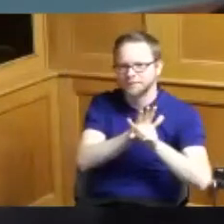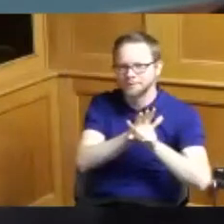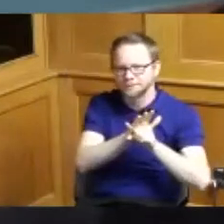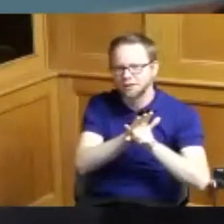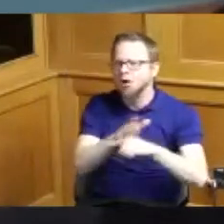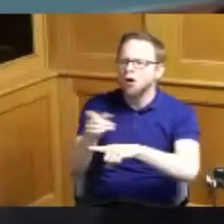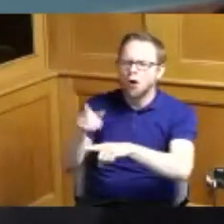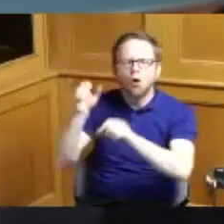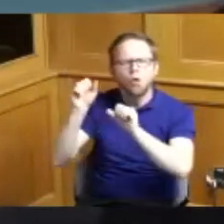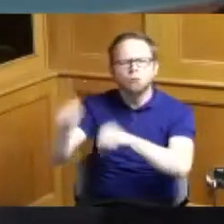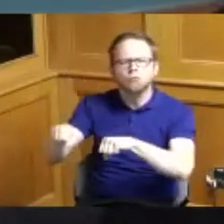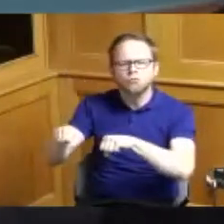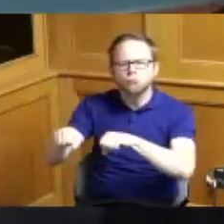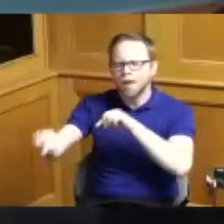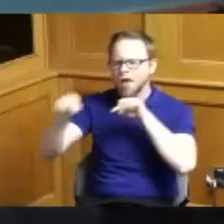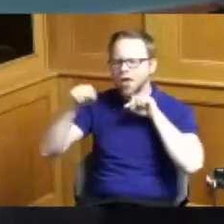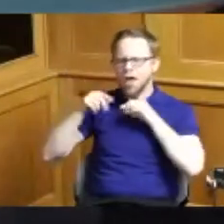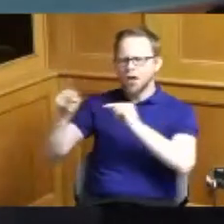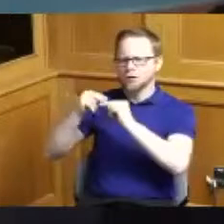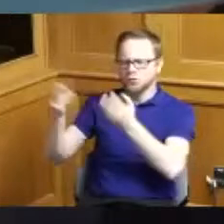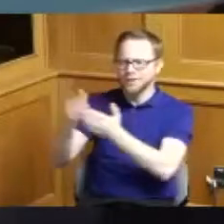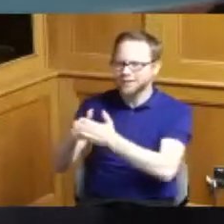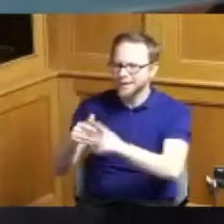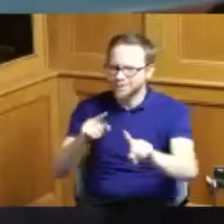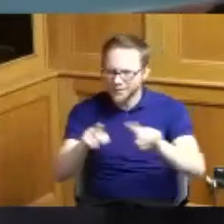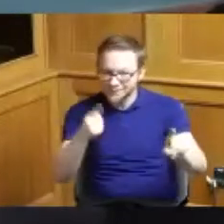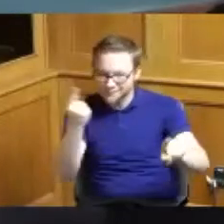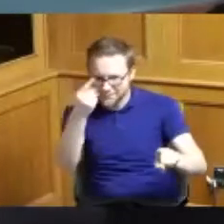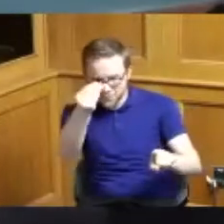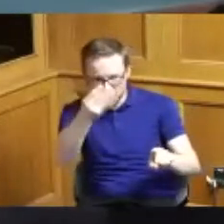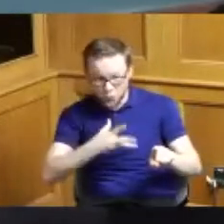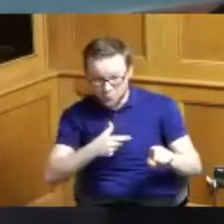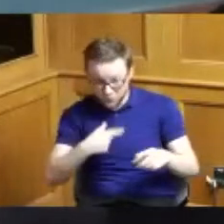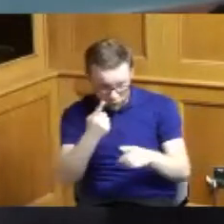told and maybe I'm gonna ask the administrator so I'll make sure I'm right once this is signed